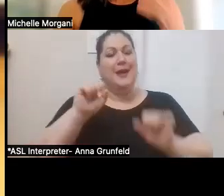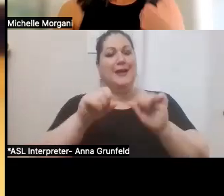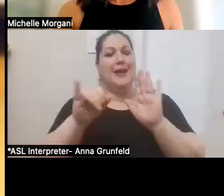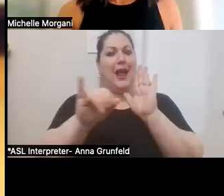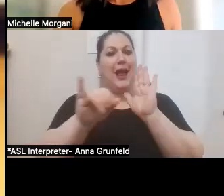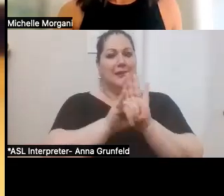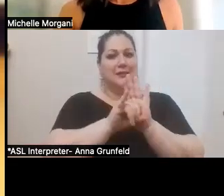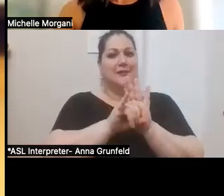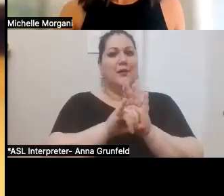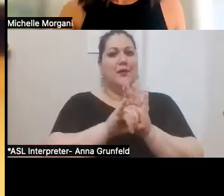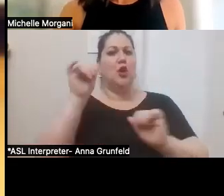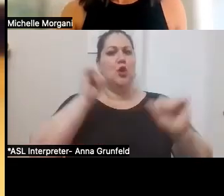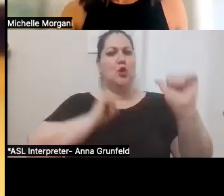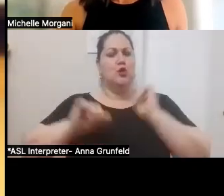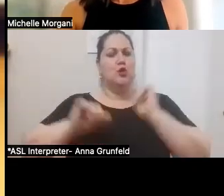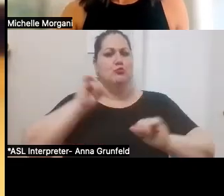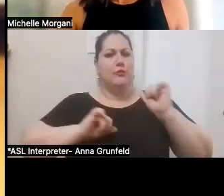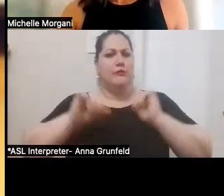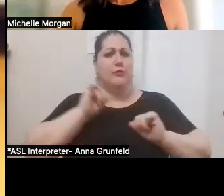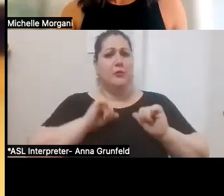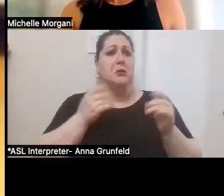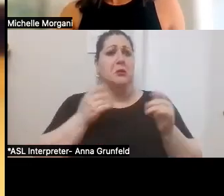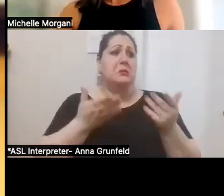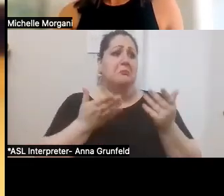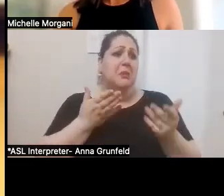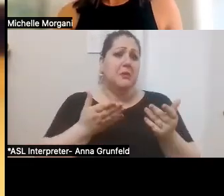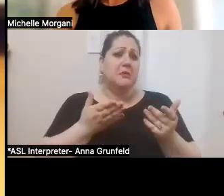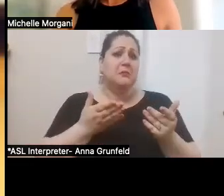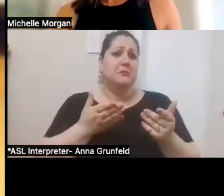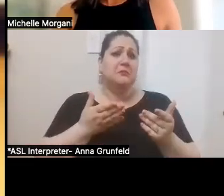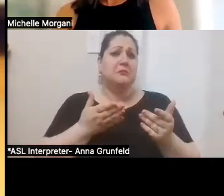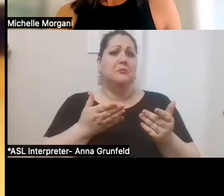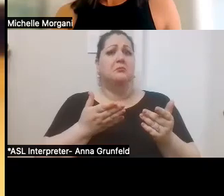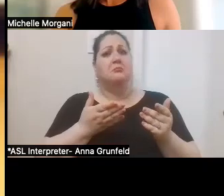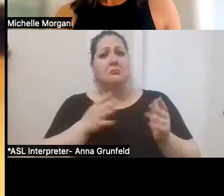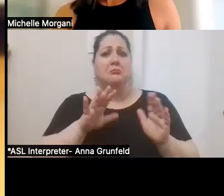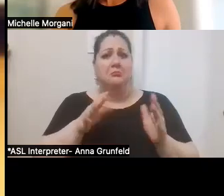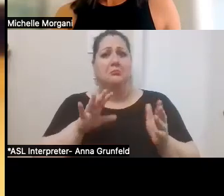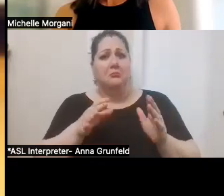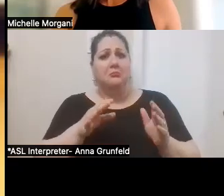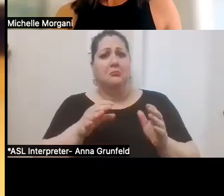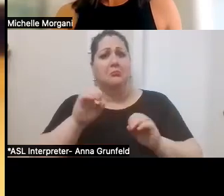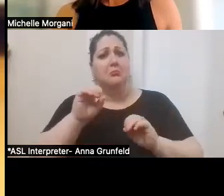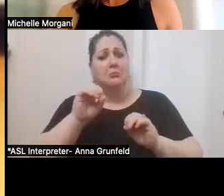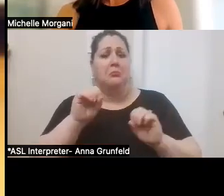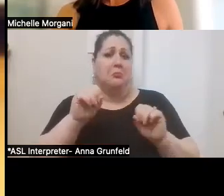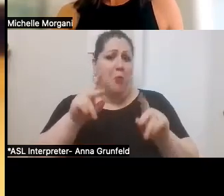actually may be on the upper side of five in this scale of one to 10.